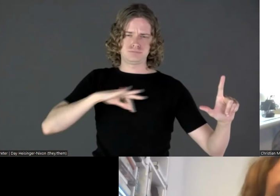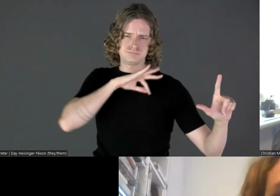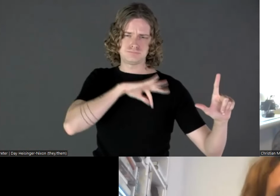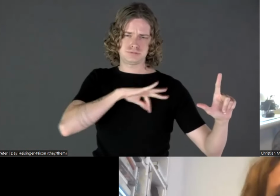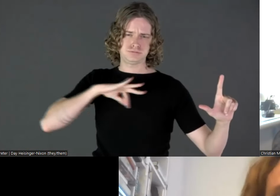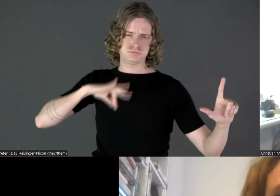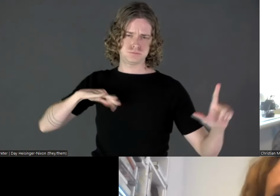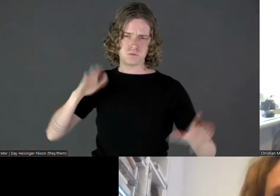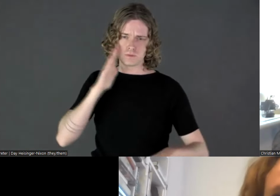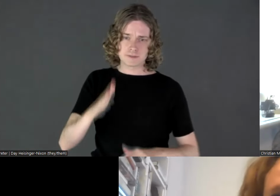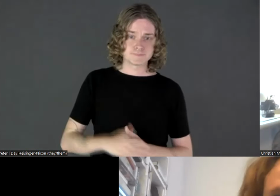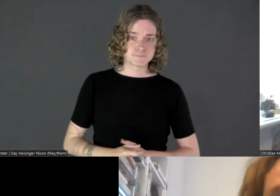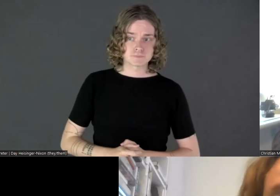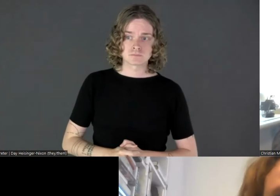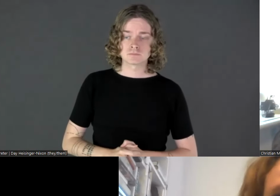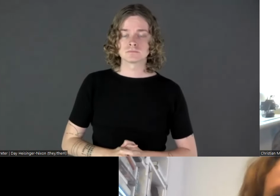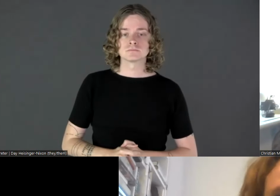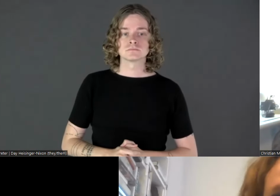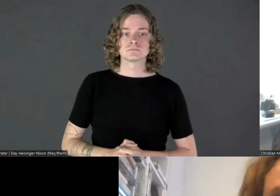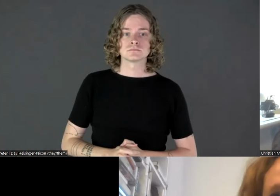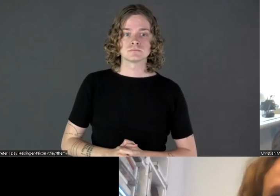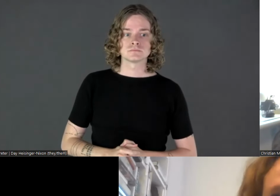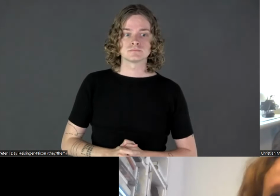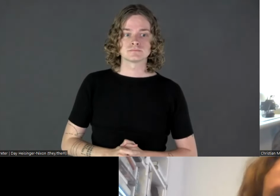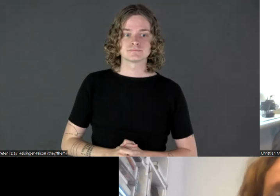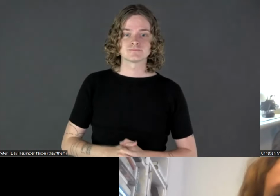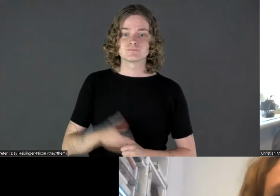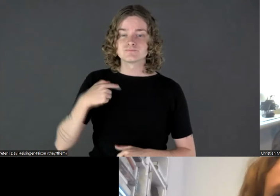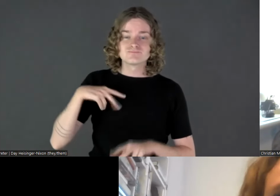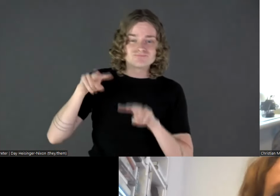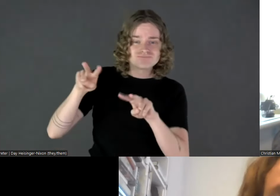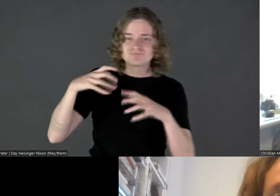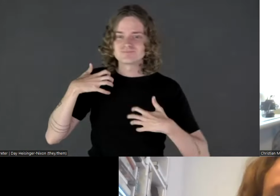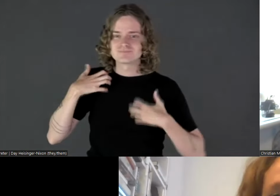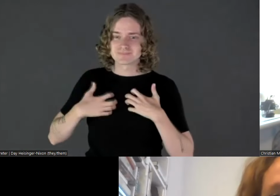We are looking forward to the good practices in due course. We know there is a big demand